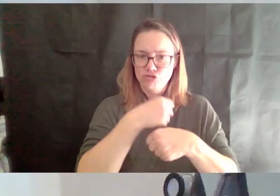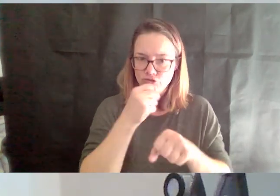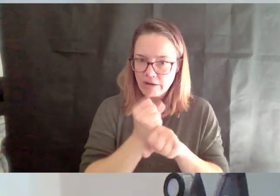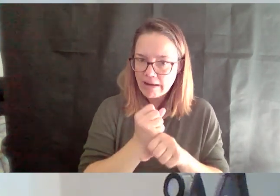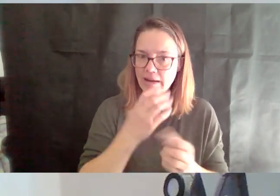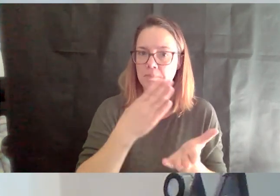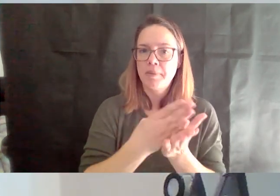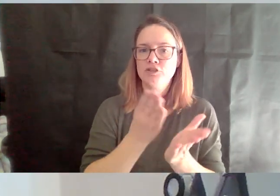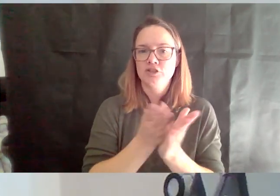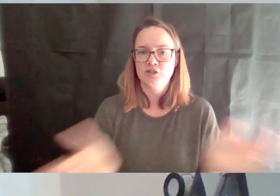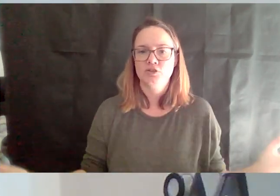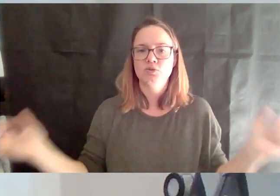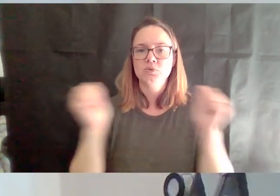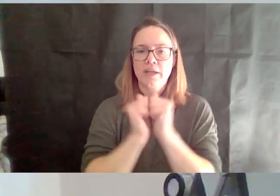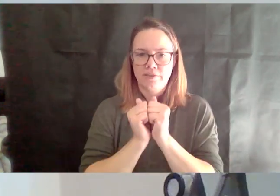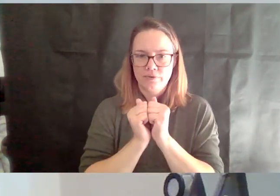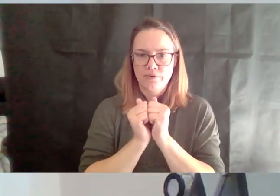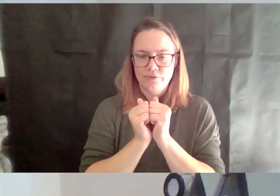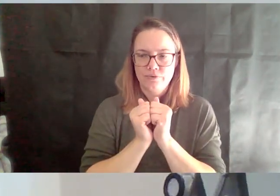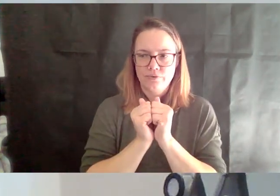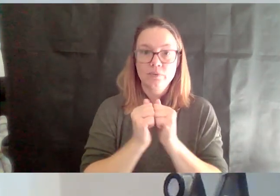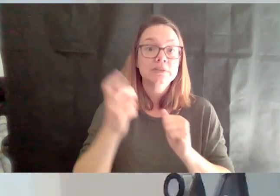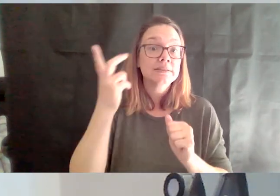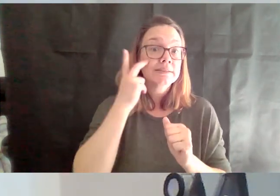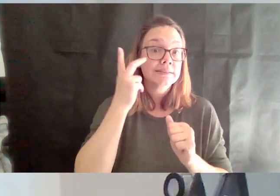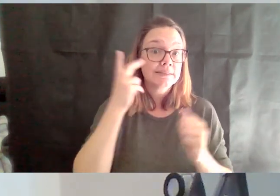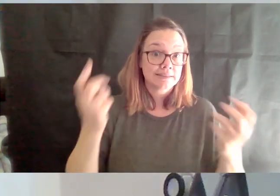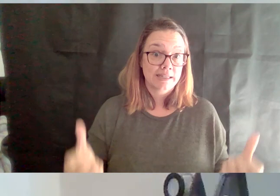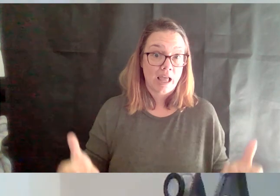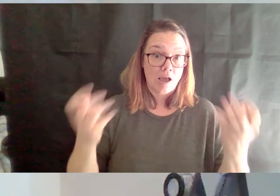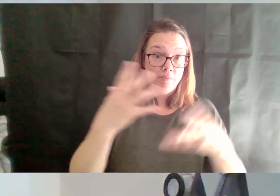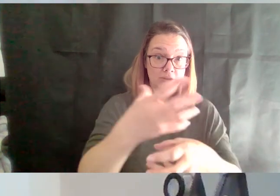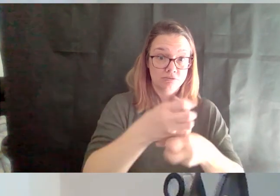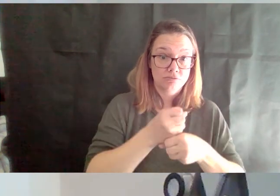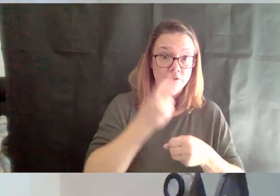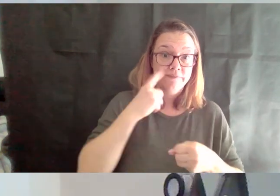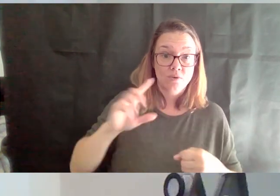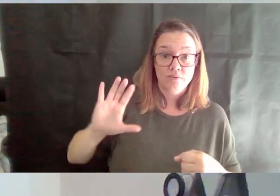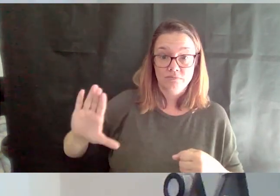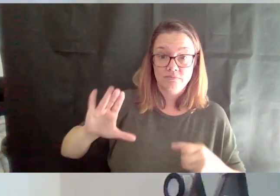So we take how much-- we see how much we received for that person,